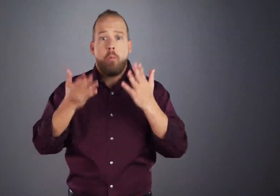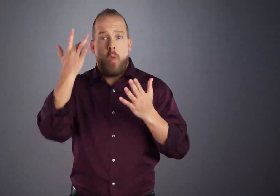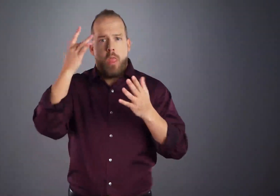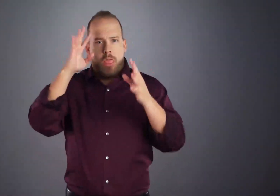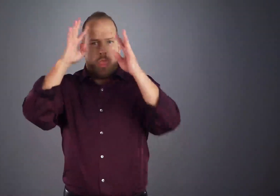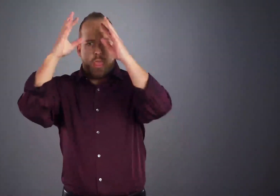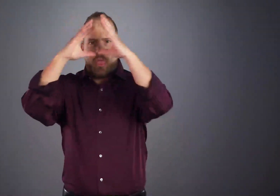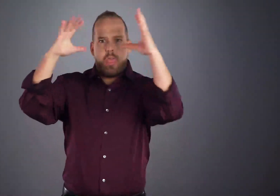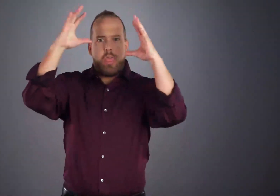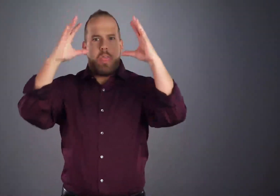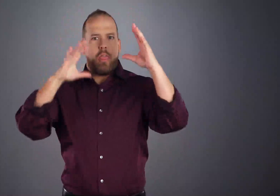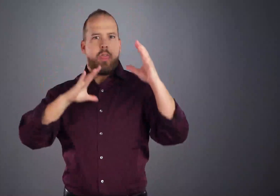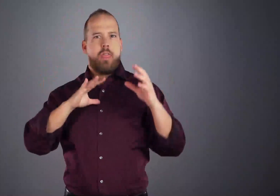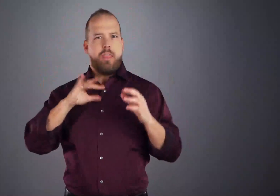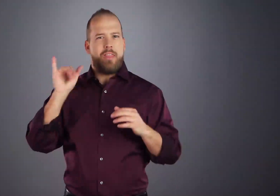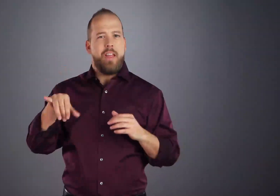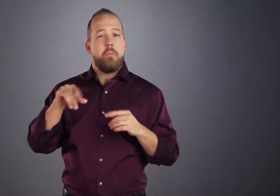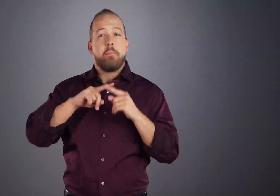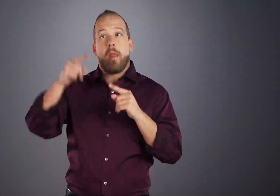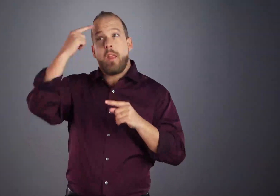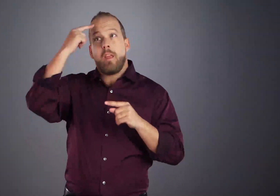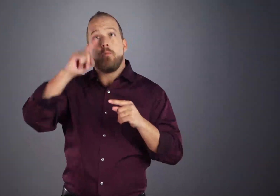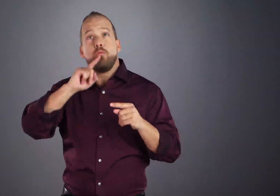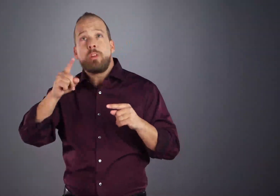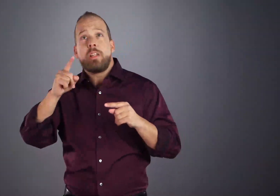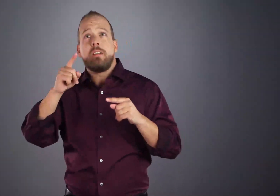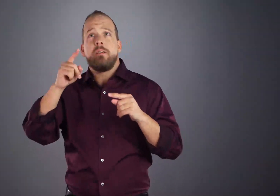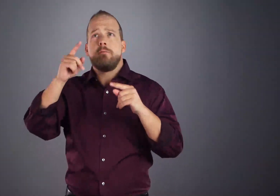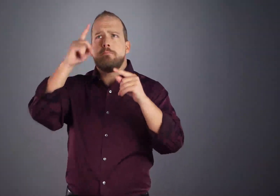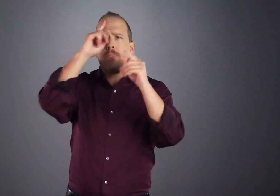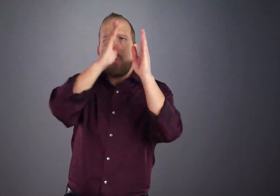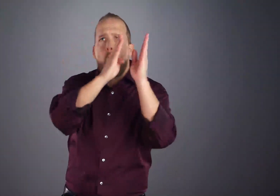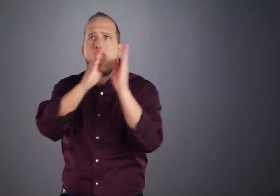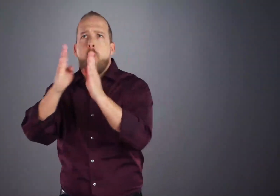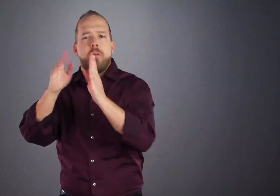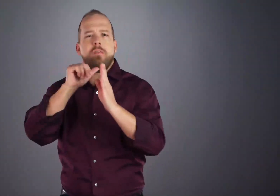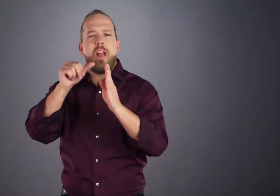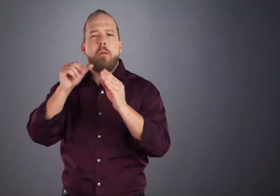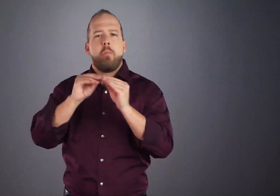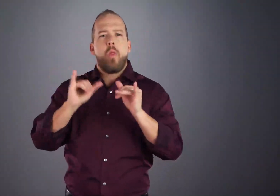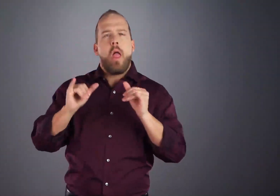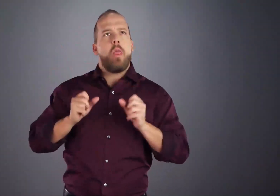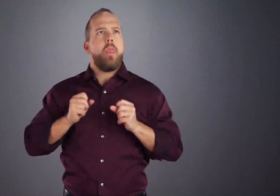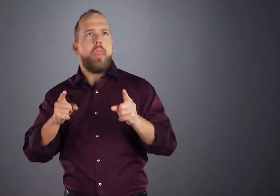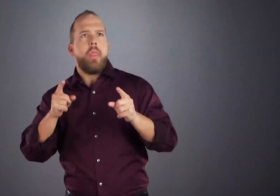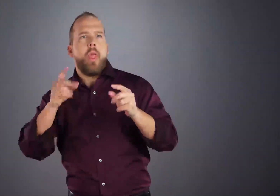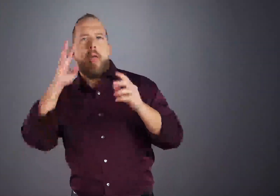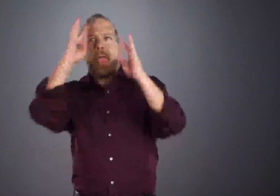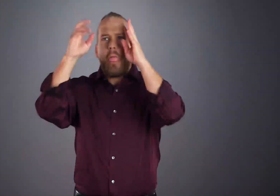that the most majestic constructions of philosophic thought were so derived.